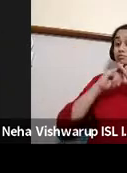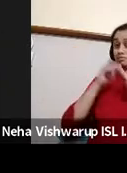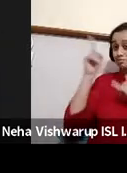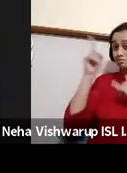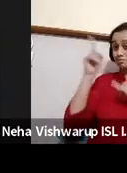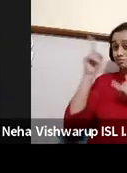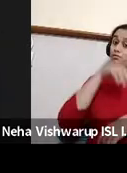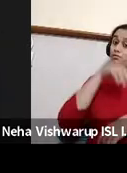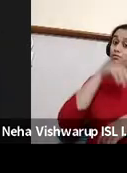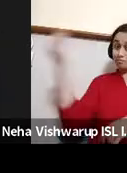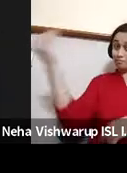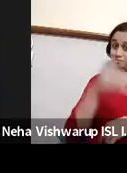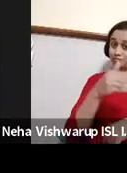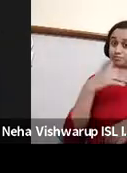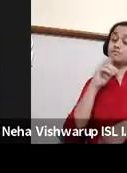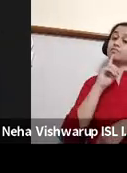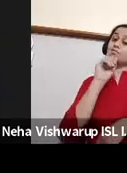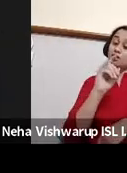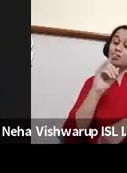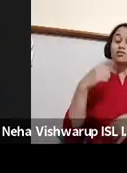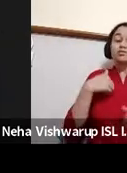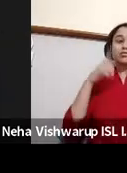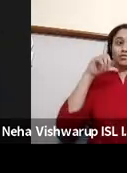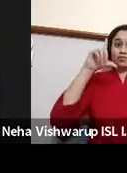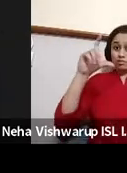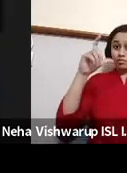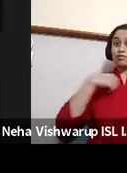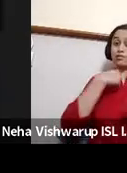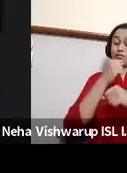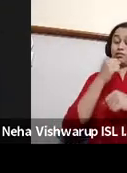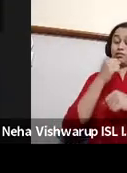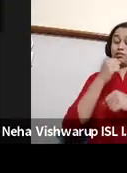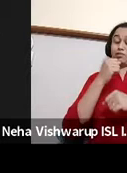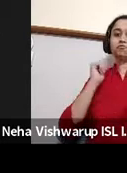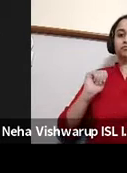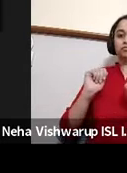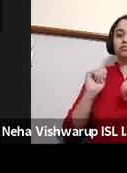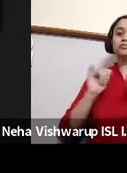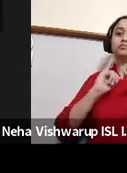the studio asking for a portrait that would make him look like quite a smart gentleman photographer